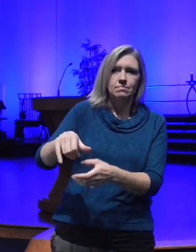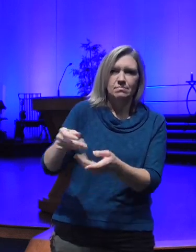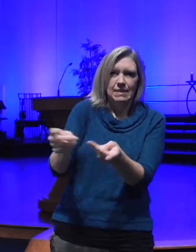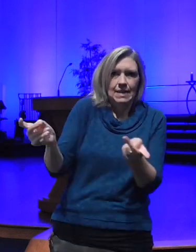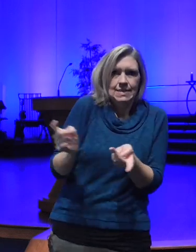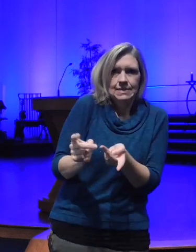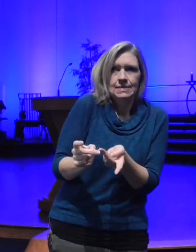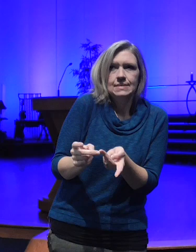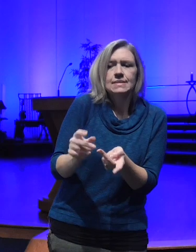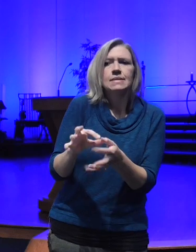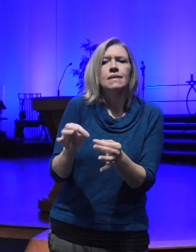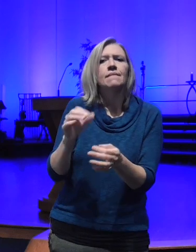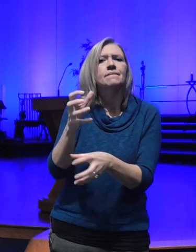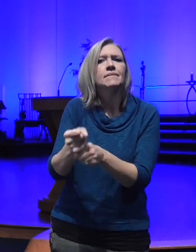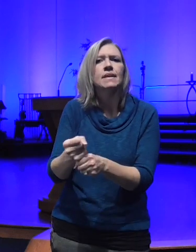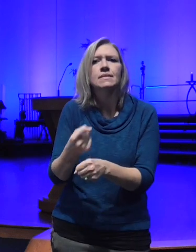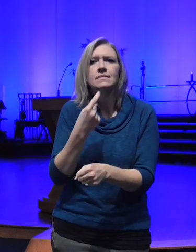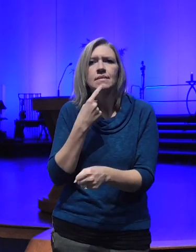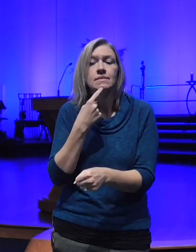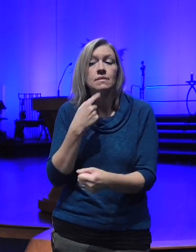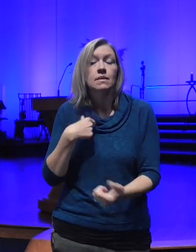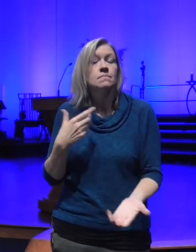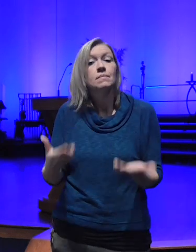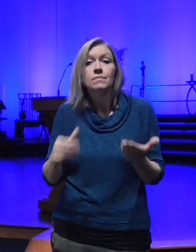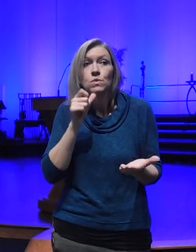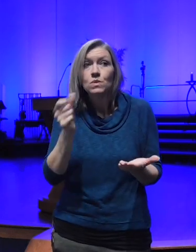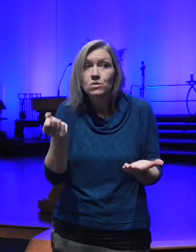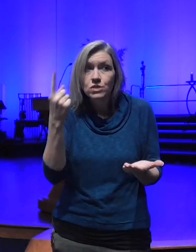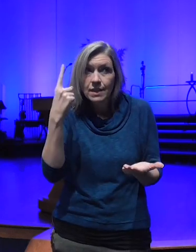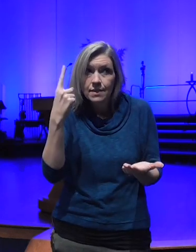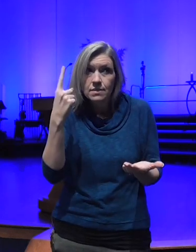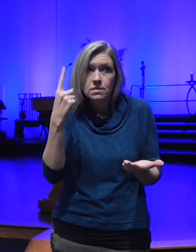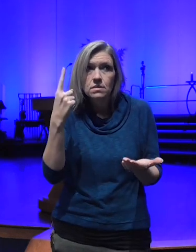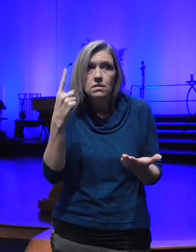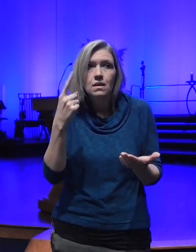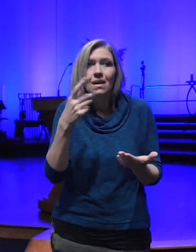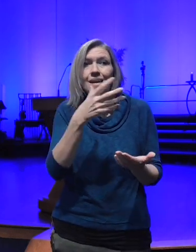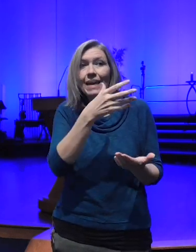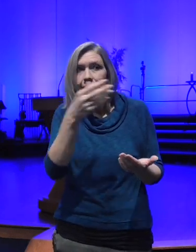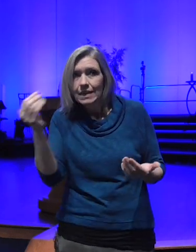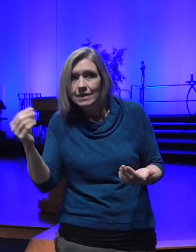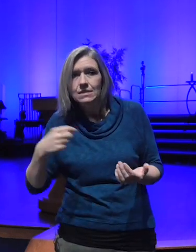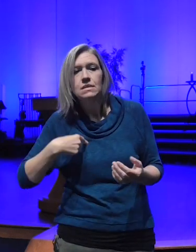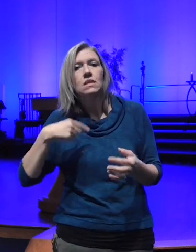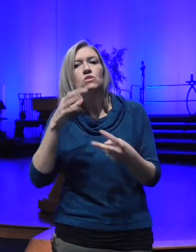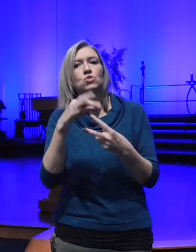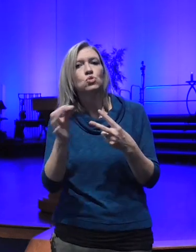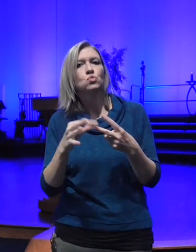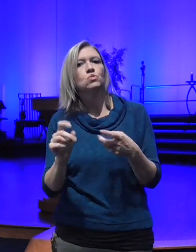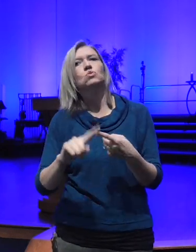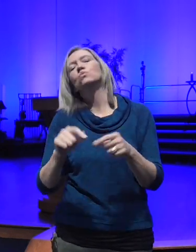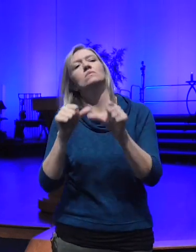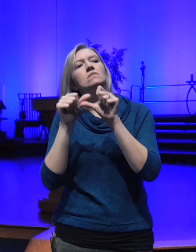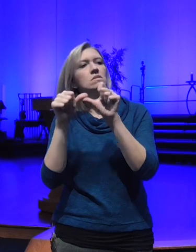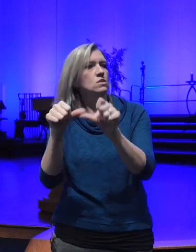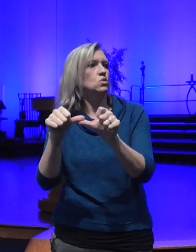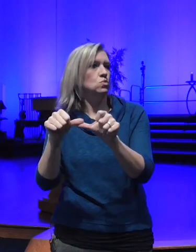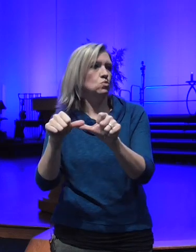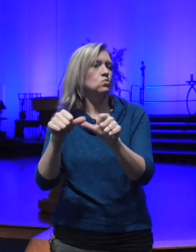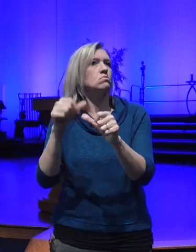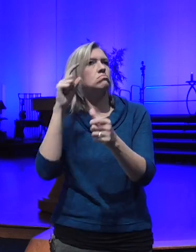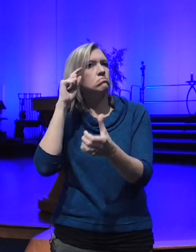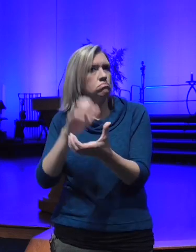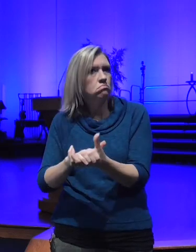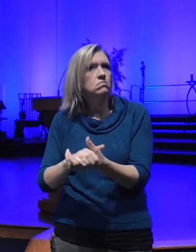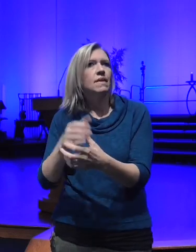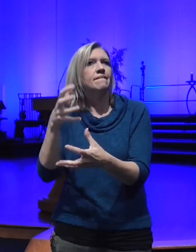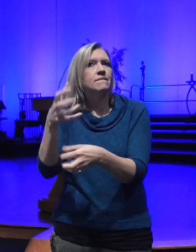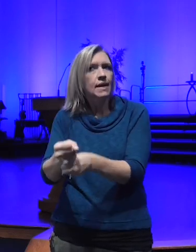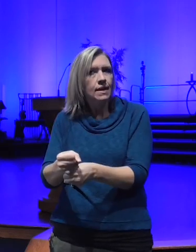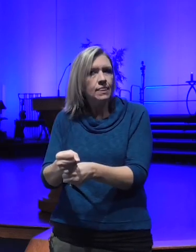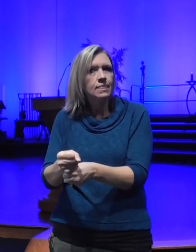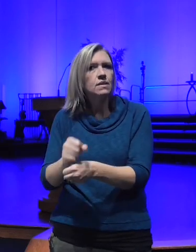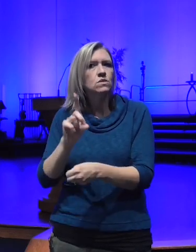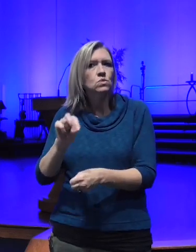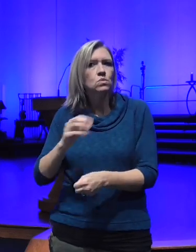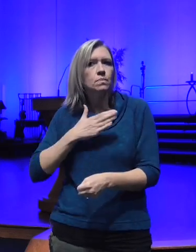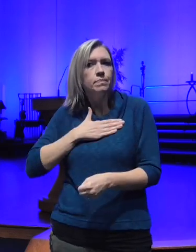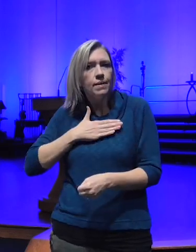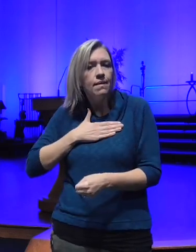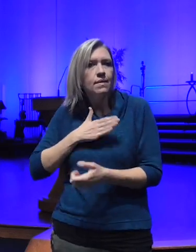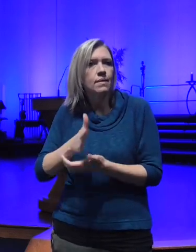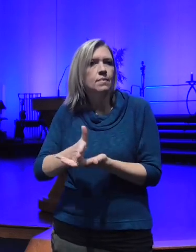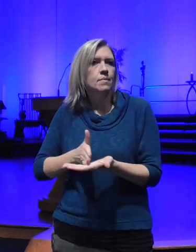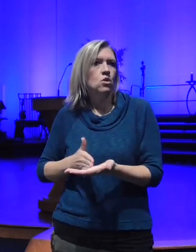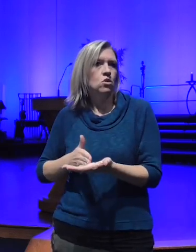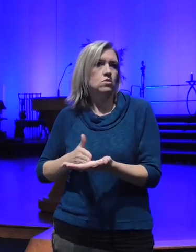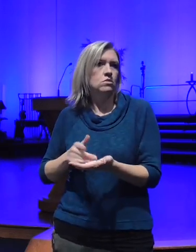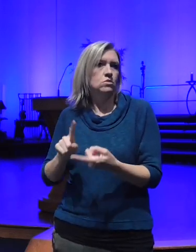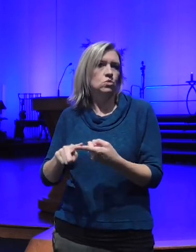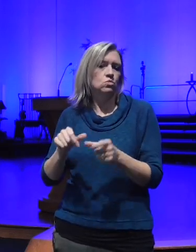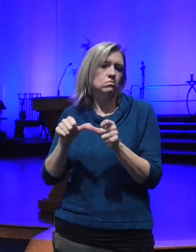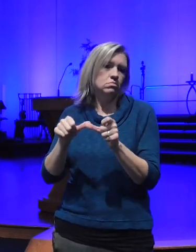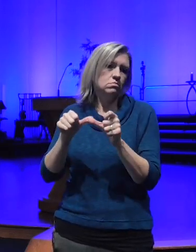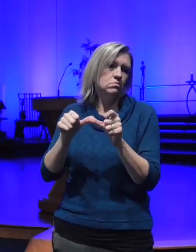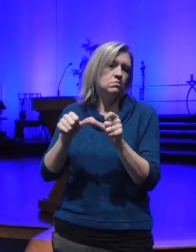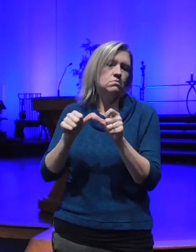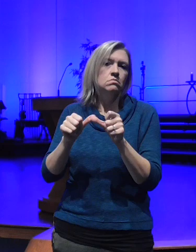not understand and yet I choose to continue to be a being of faith and do my part to keep people in